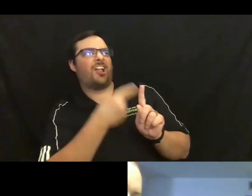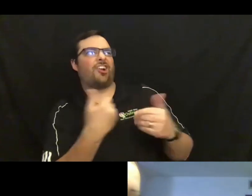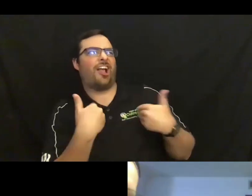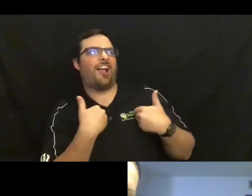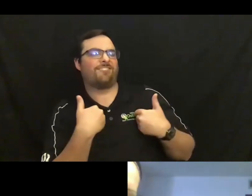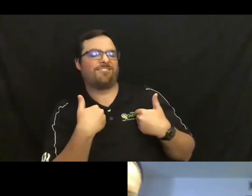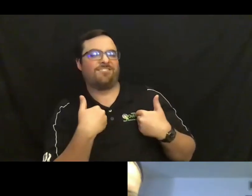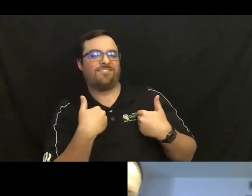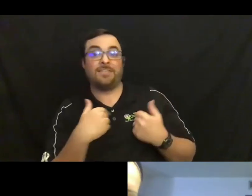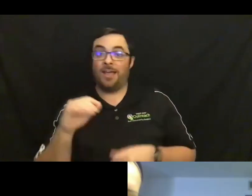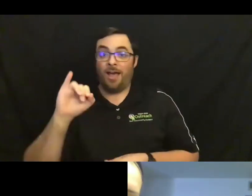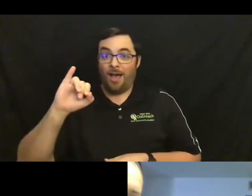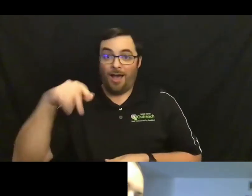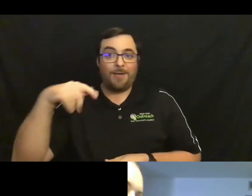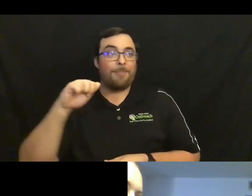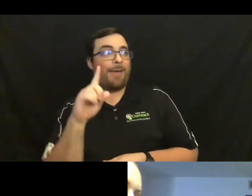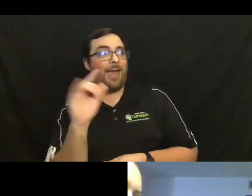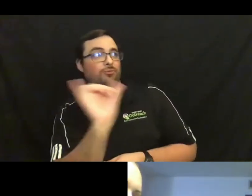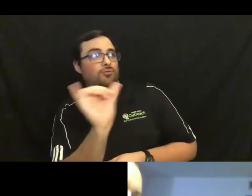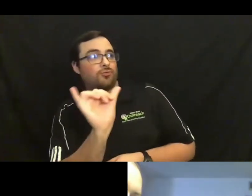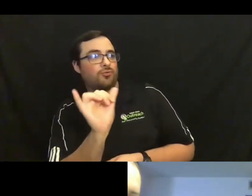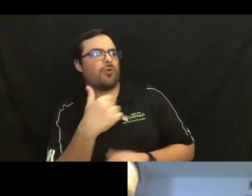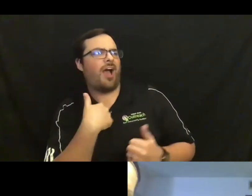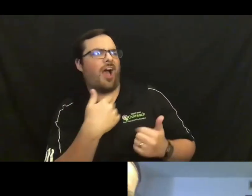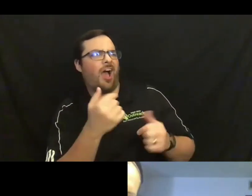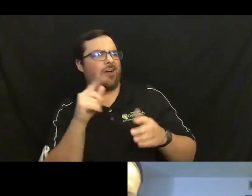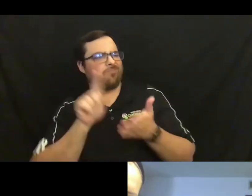We have a different..... Gavin: And the iPad. I search some jokes up.